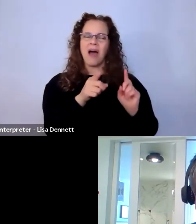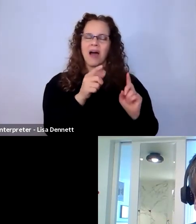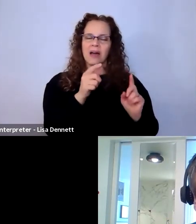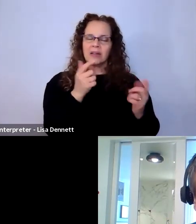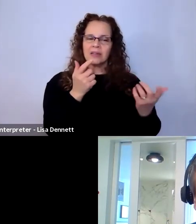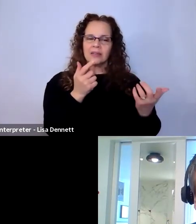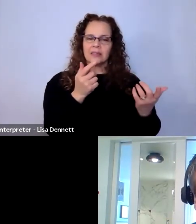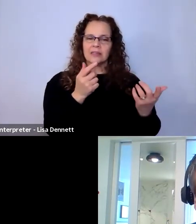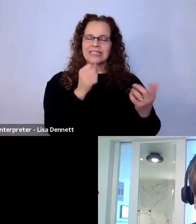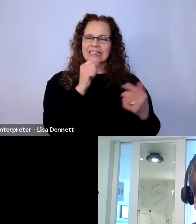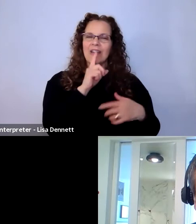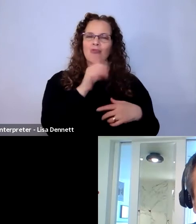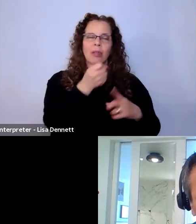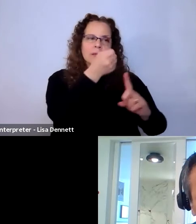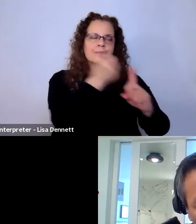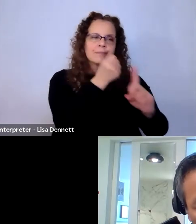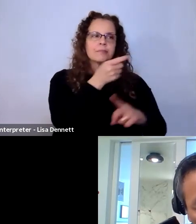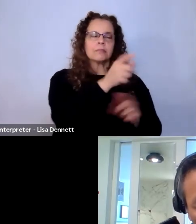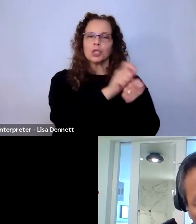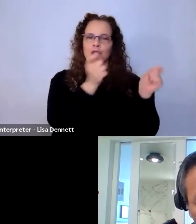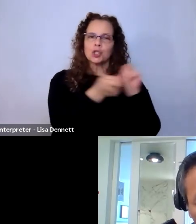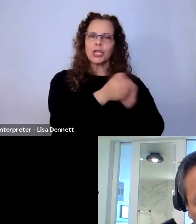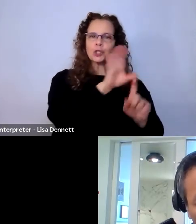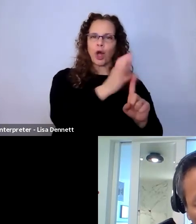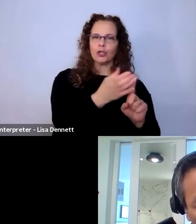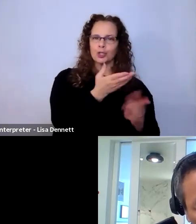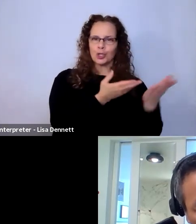In in making a fundamental cultural change and, by doing structured